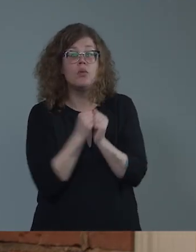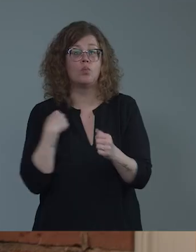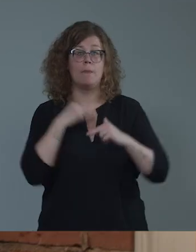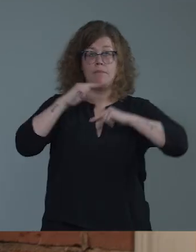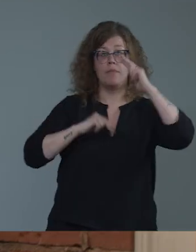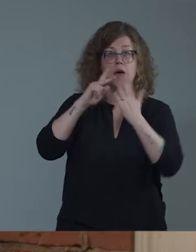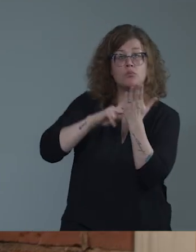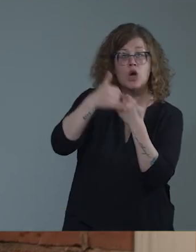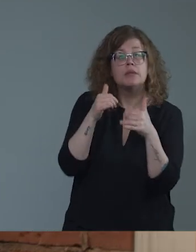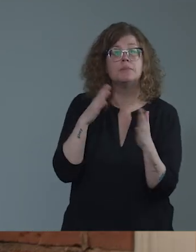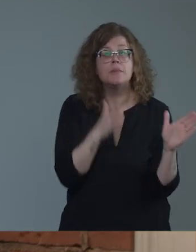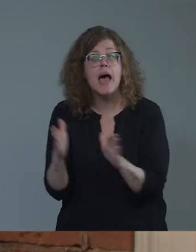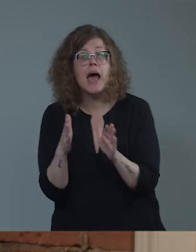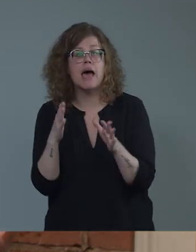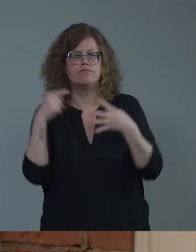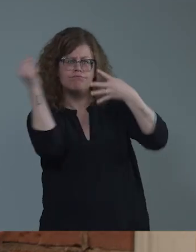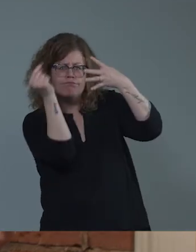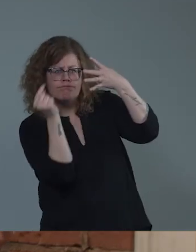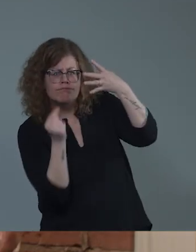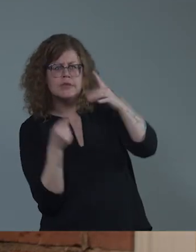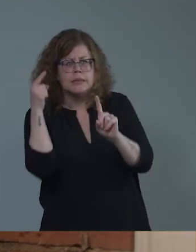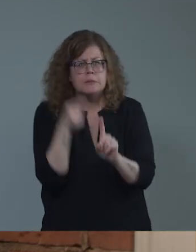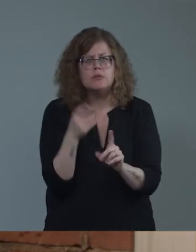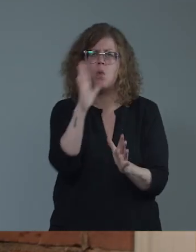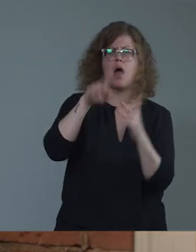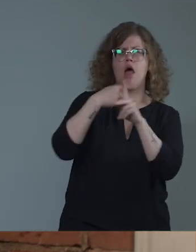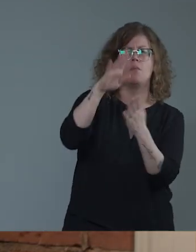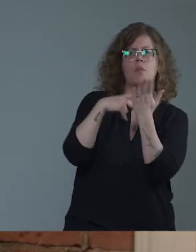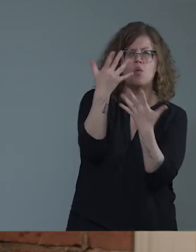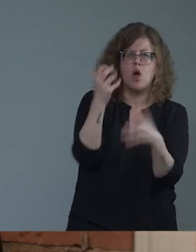goals of the project. So if it's a memorial, if it's a celebration, if it's community engagement,